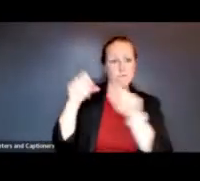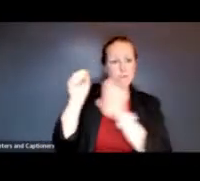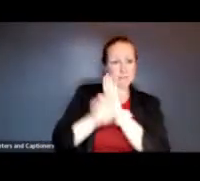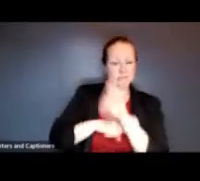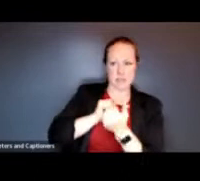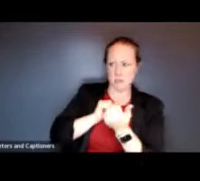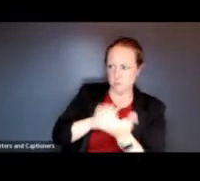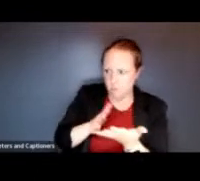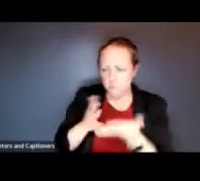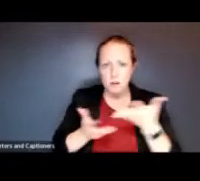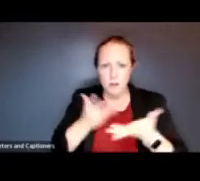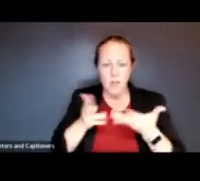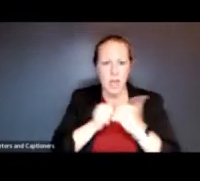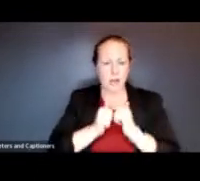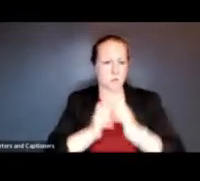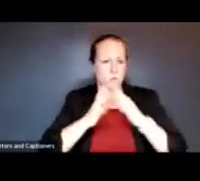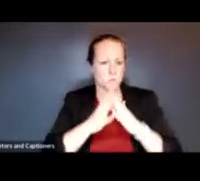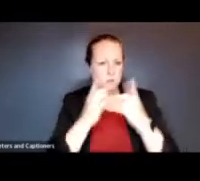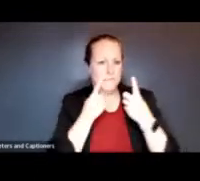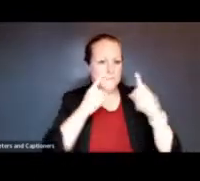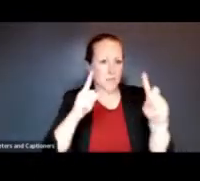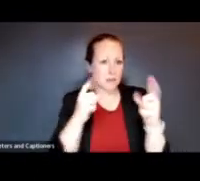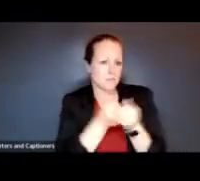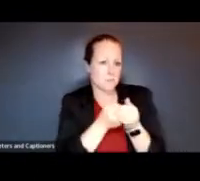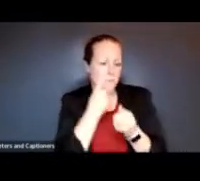implementing effective supports for people with brain injury within a behavioral health